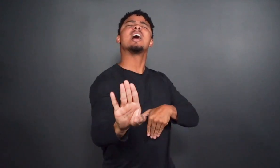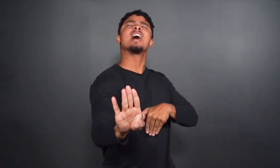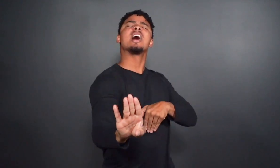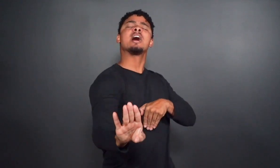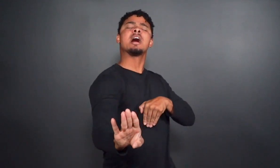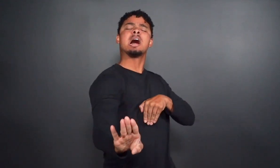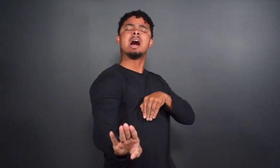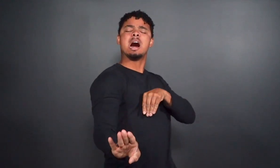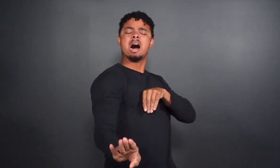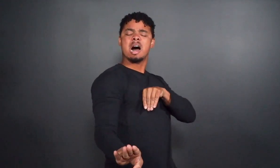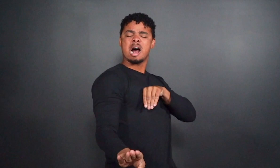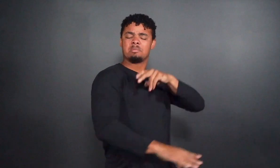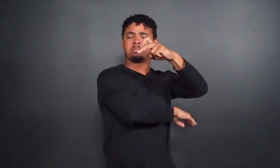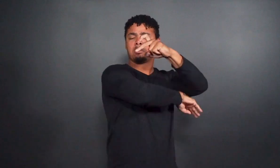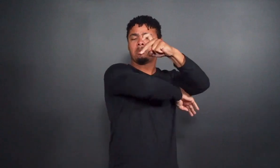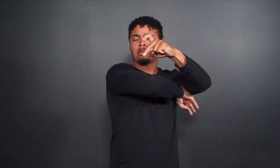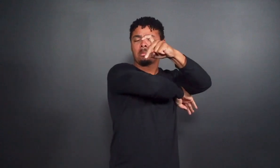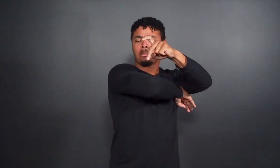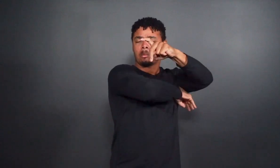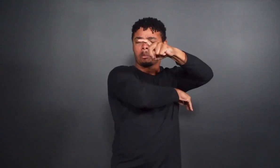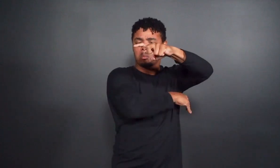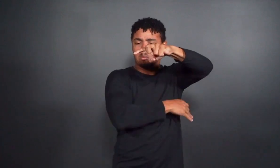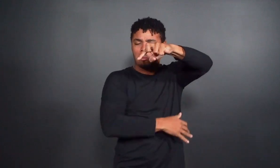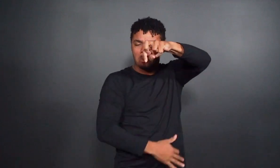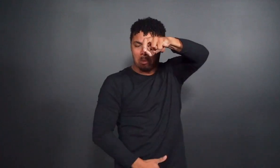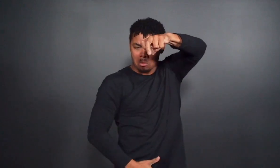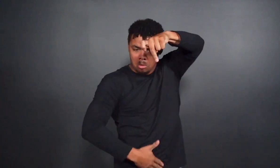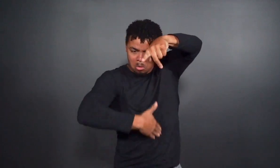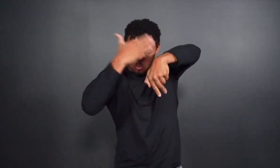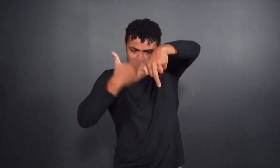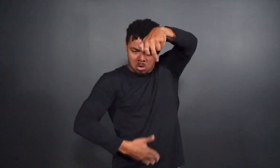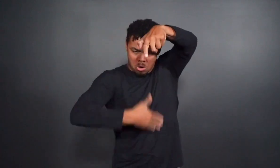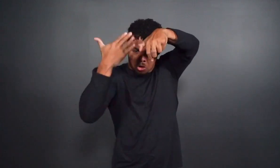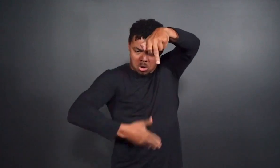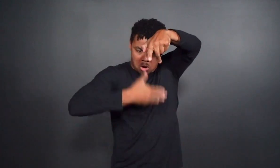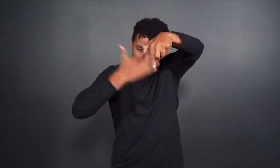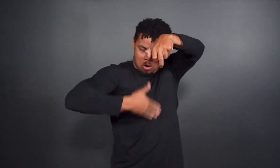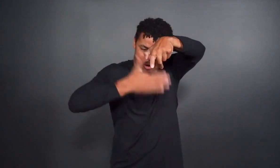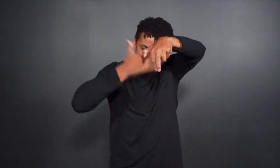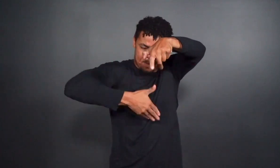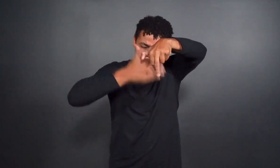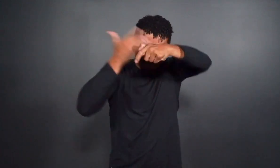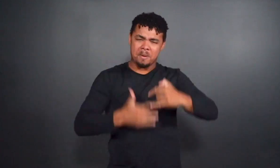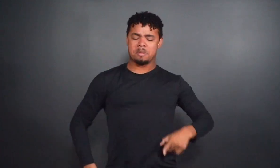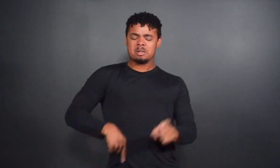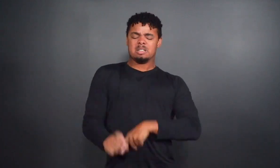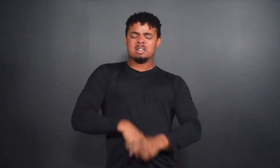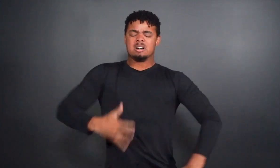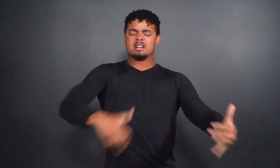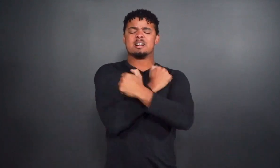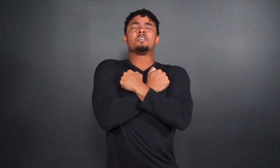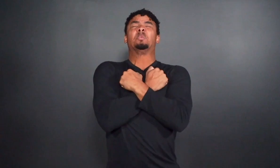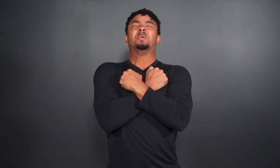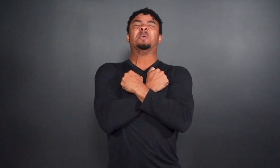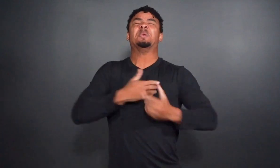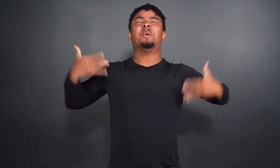as SUBJECT Pedals the air and falls, gradually exit slow motion. SUBJECT plummets at full speed points toes, hugs chest